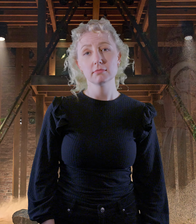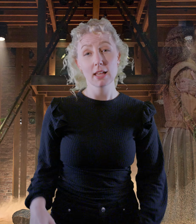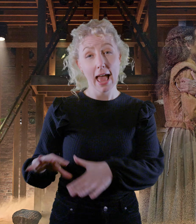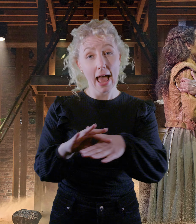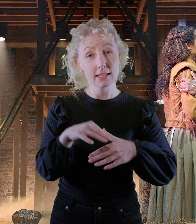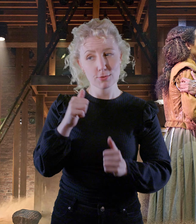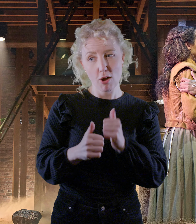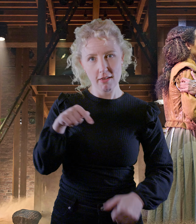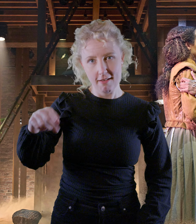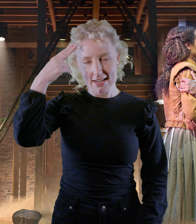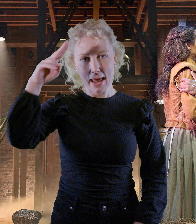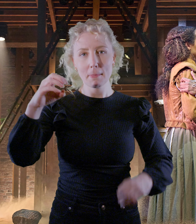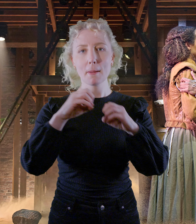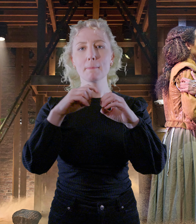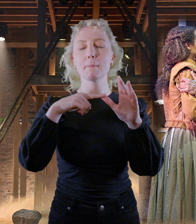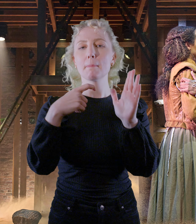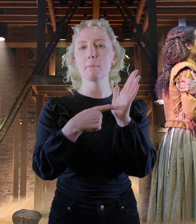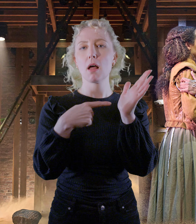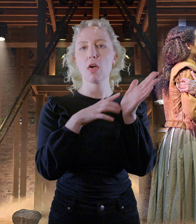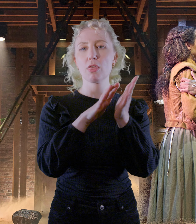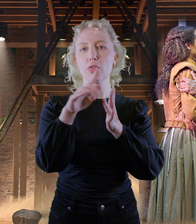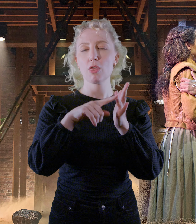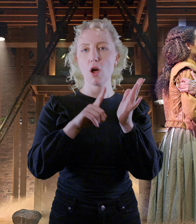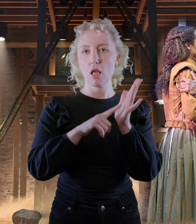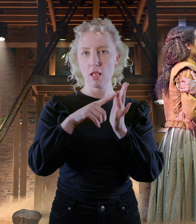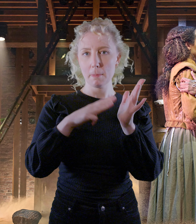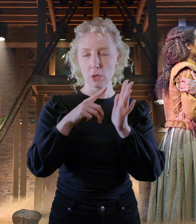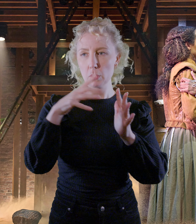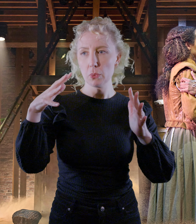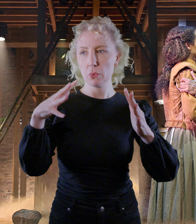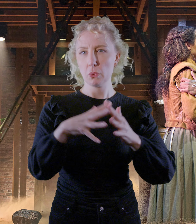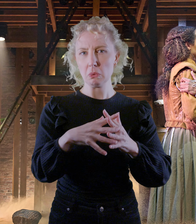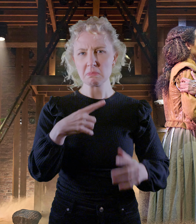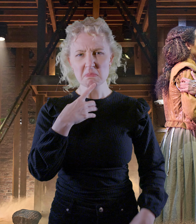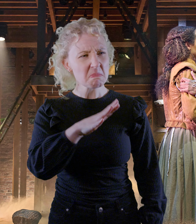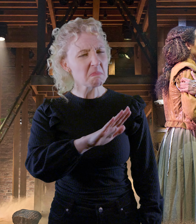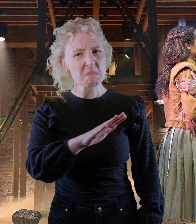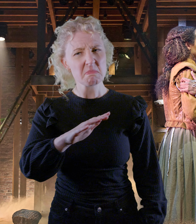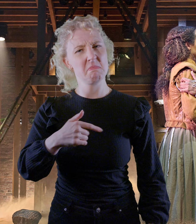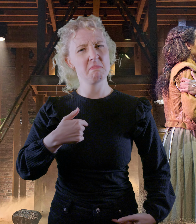But Agnes’ brother, Bartholomew, has inherited the house after his father died.